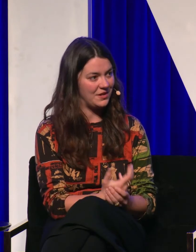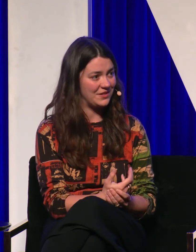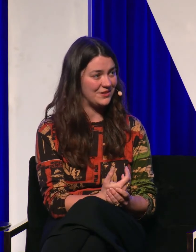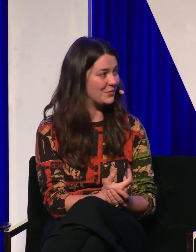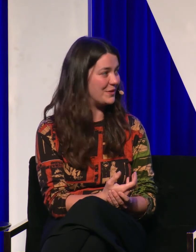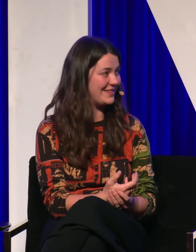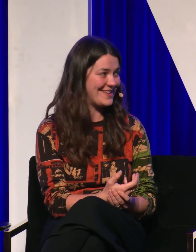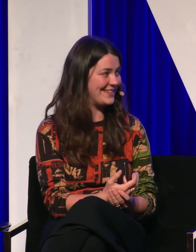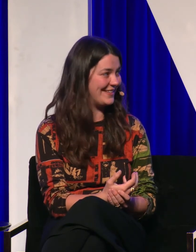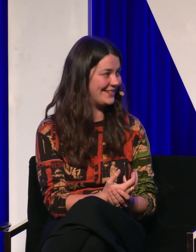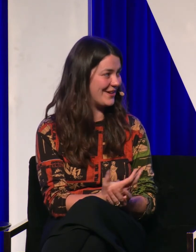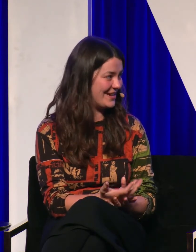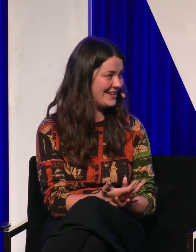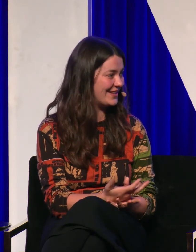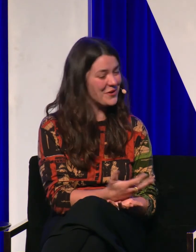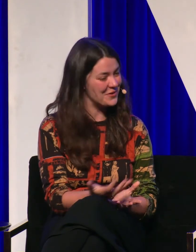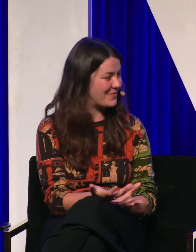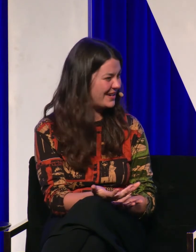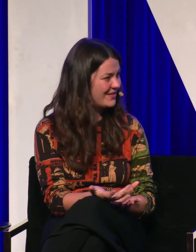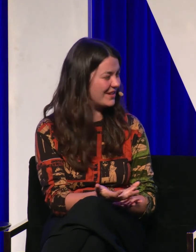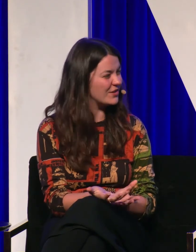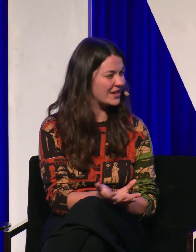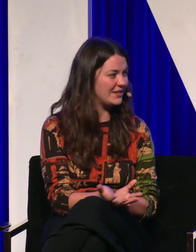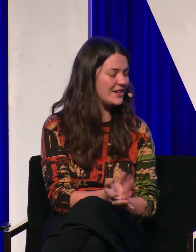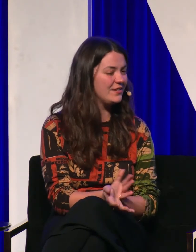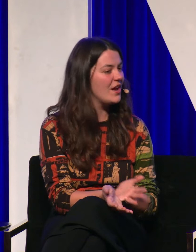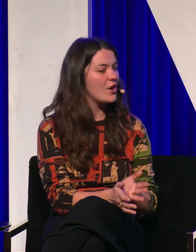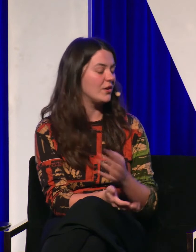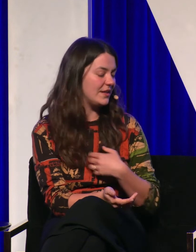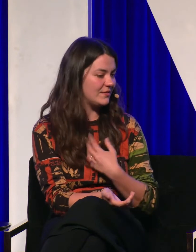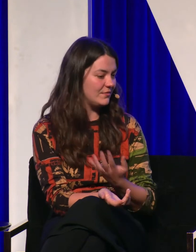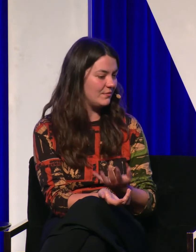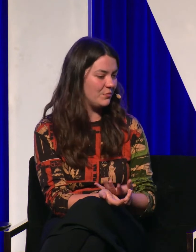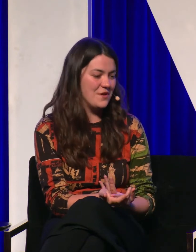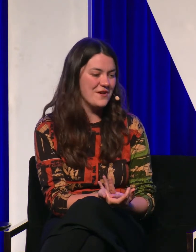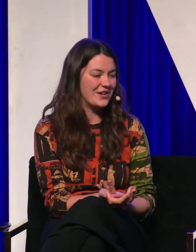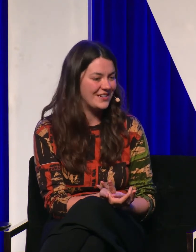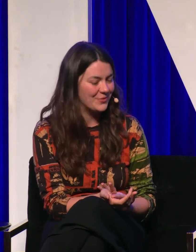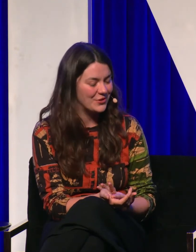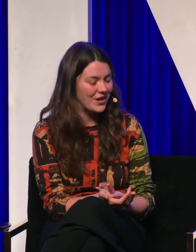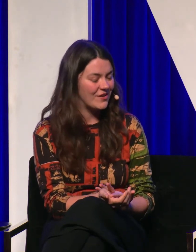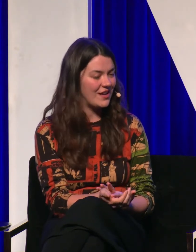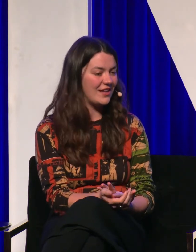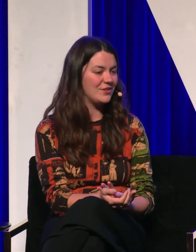that just wanna see each other shine. It's not competitive and it's not cut down, or at least not any exposure I've had to it.